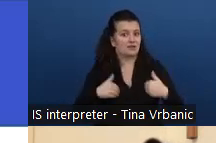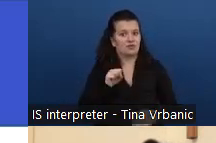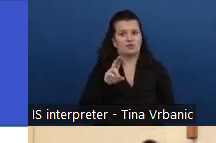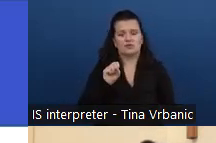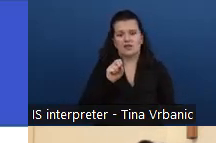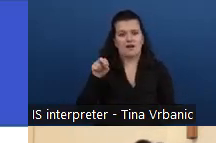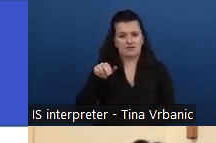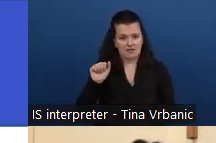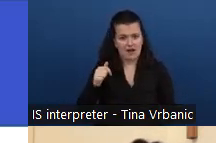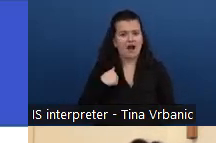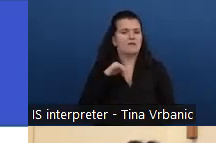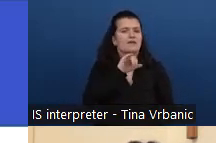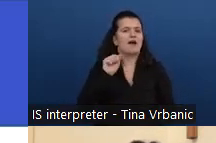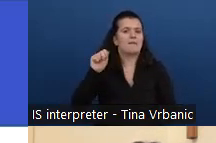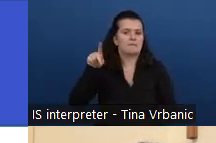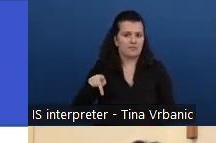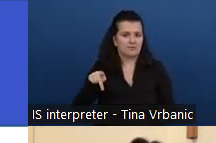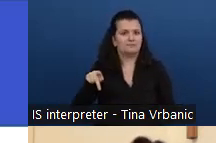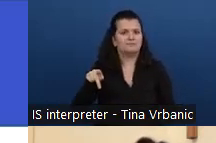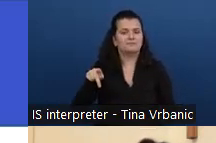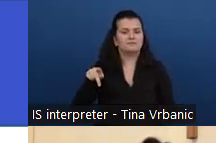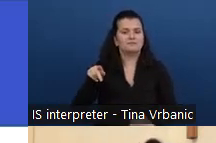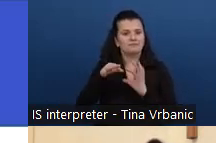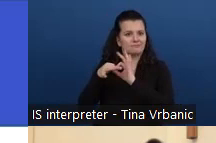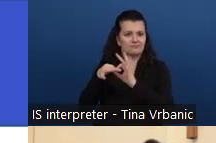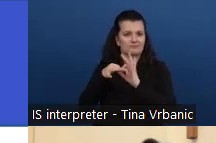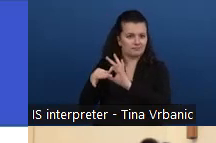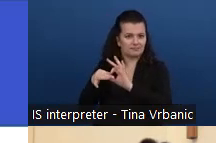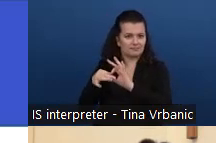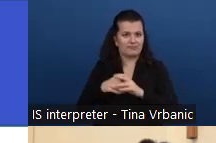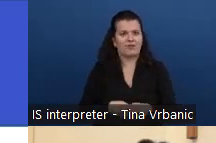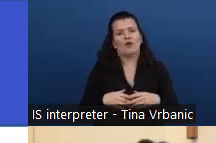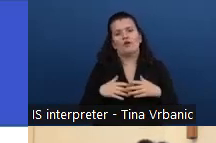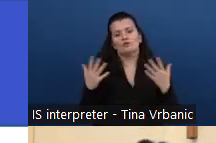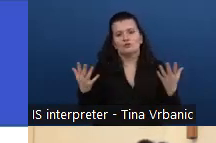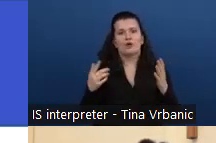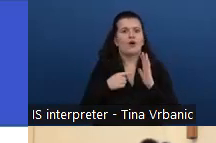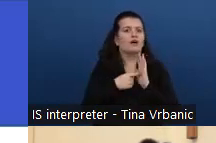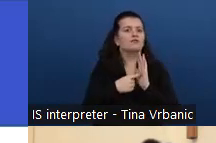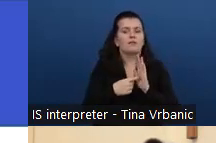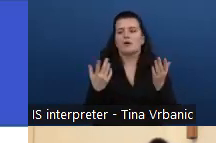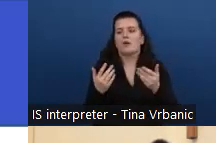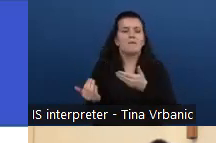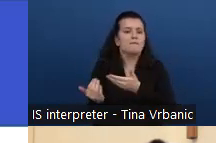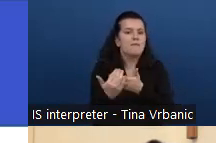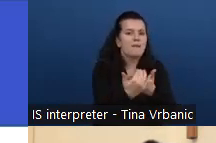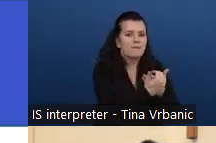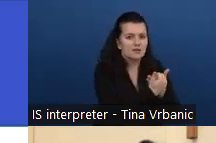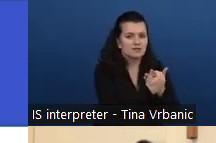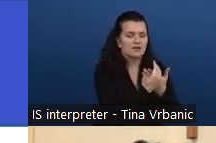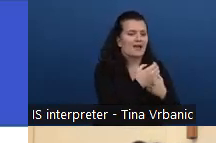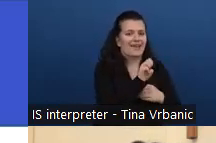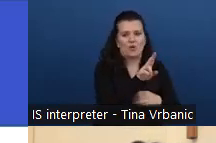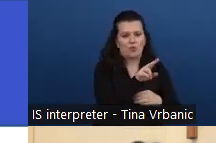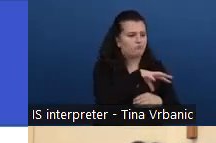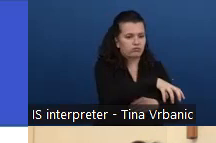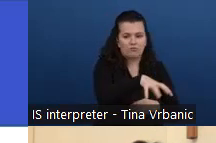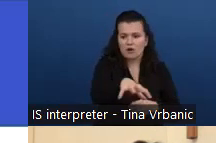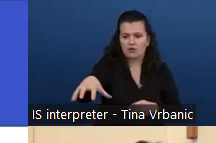I try to lead the umbrella initiative to support members in all EU countries and, also, supporting